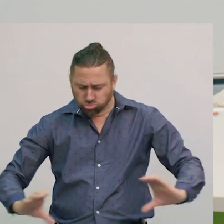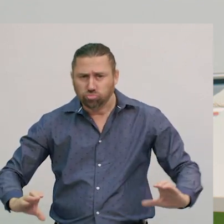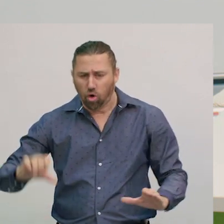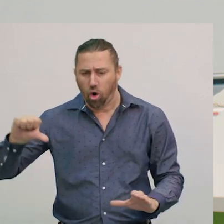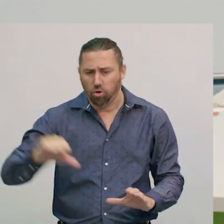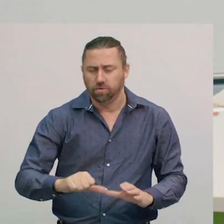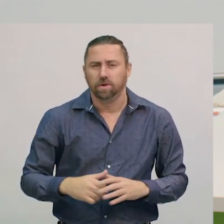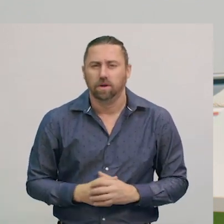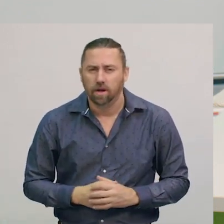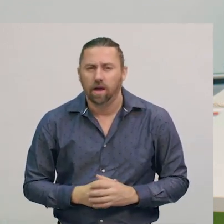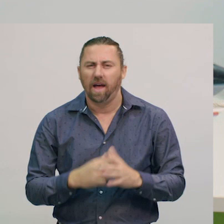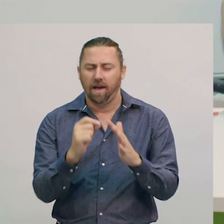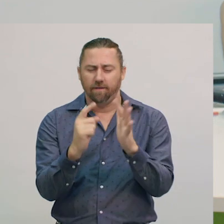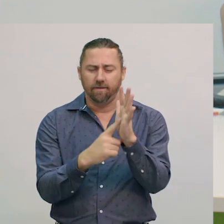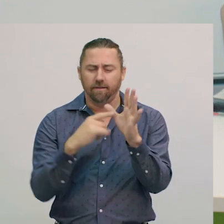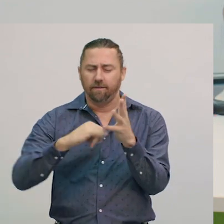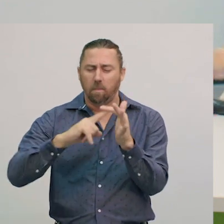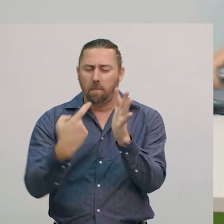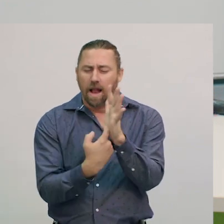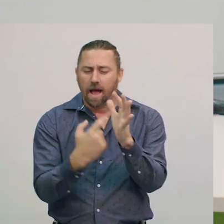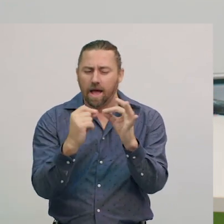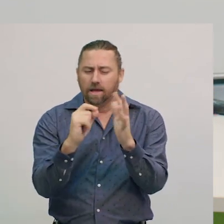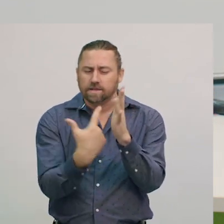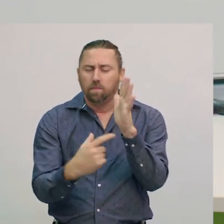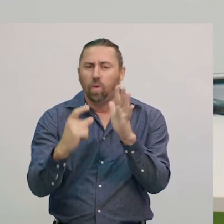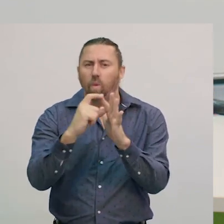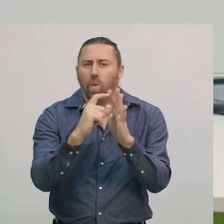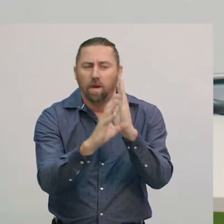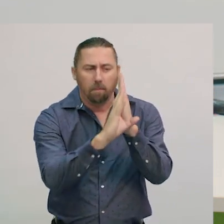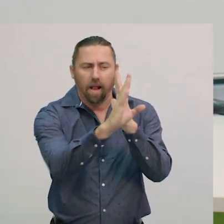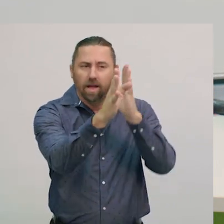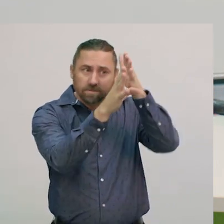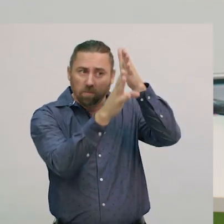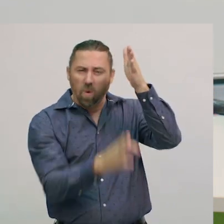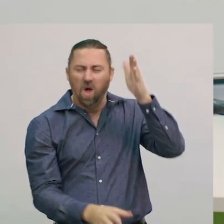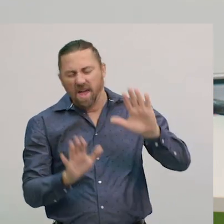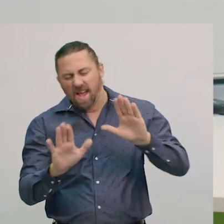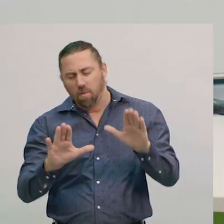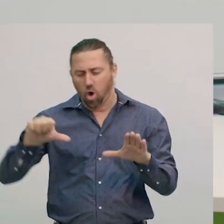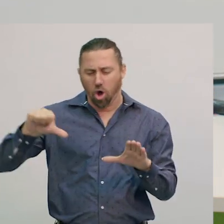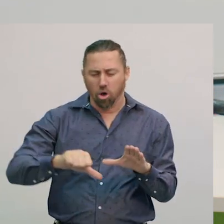Plasterboard is a little bit like concrete. It’s not as strong,